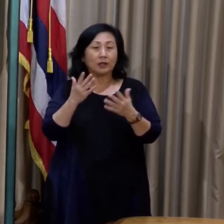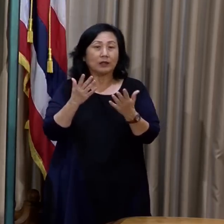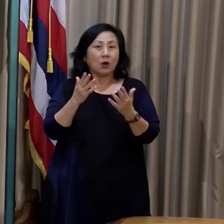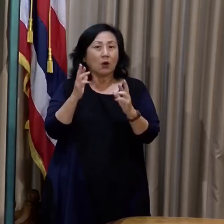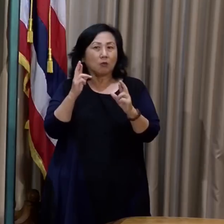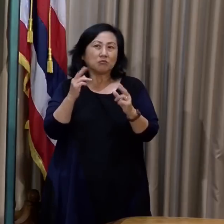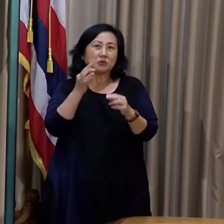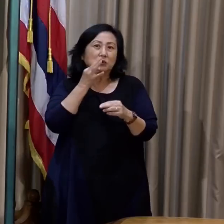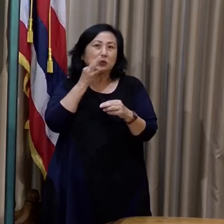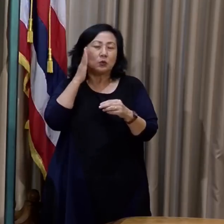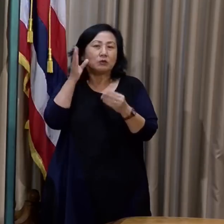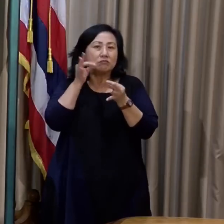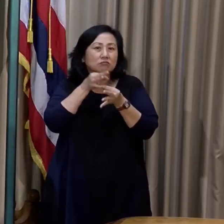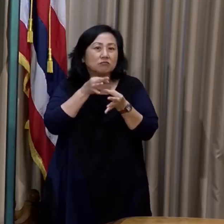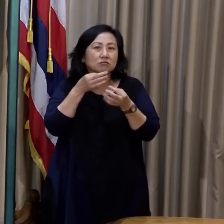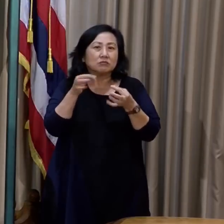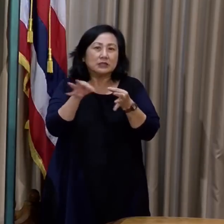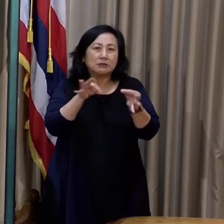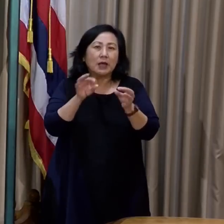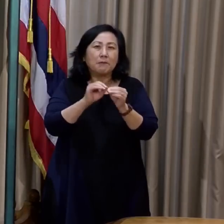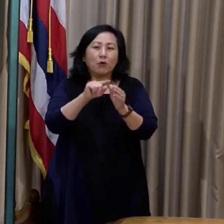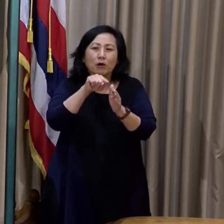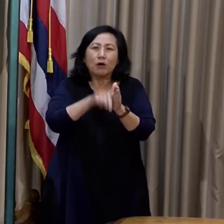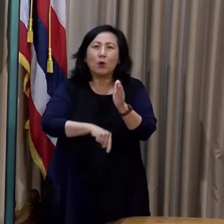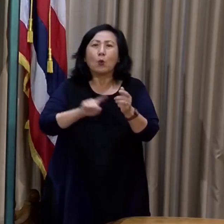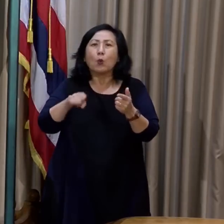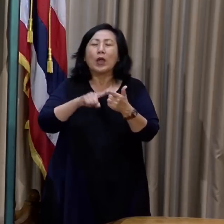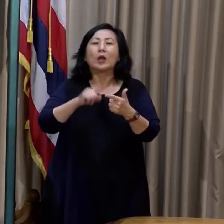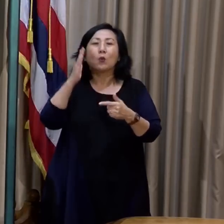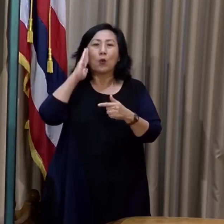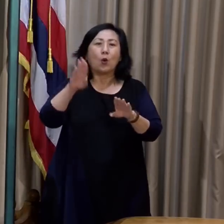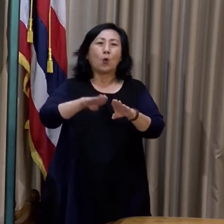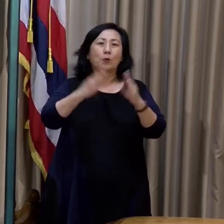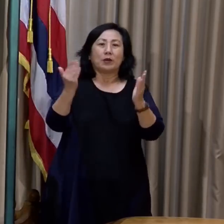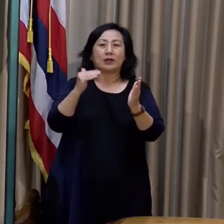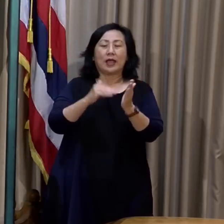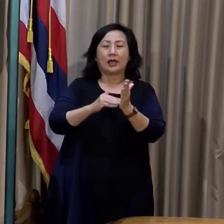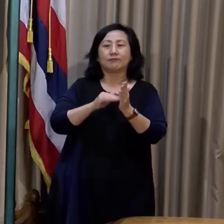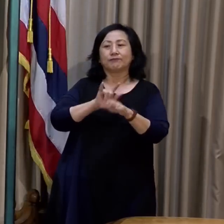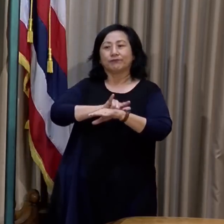STAY TUNED. WE ANTICIPATE BEING ABLE TO